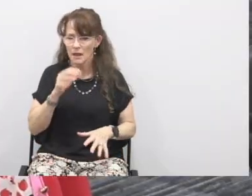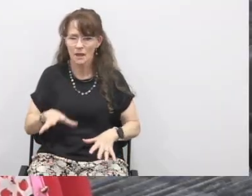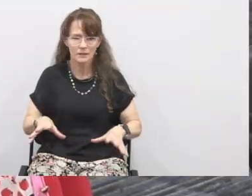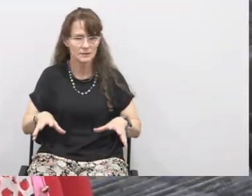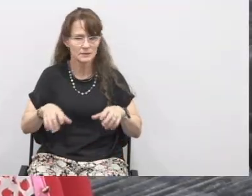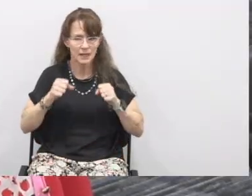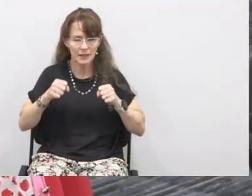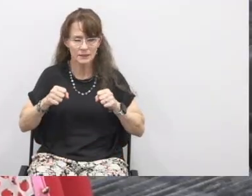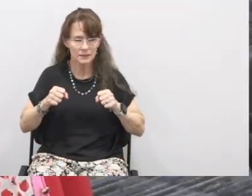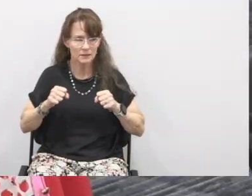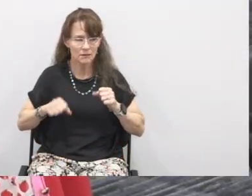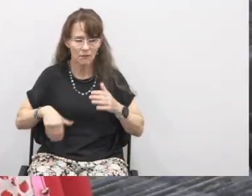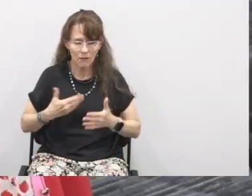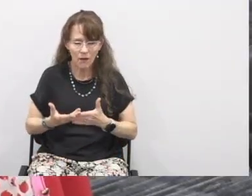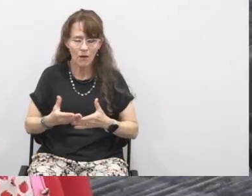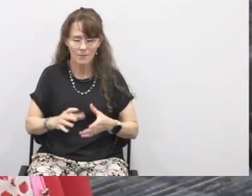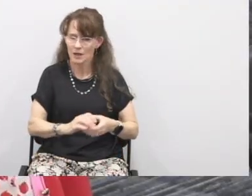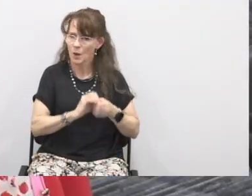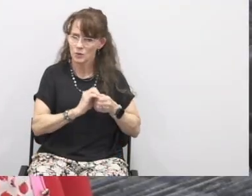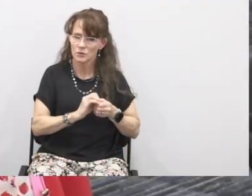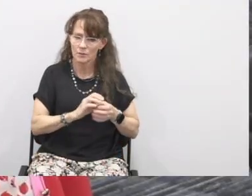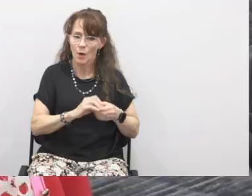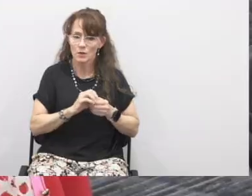but making sure that that ownership is shared.